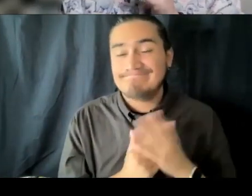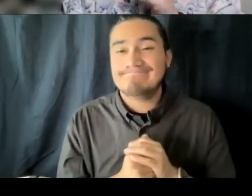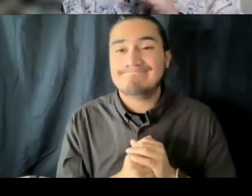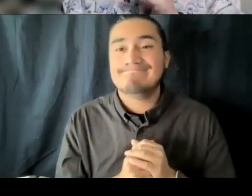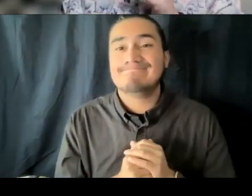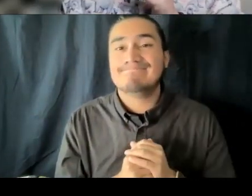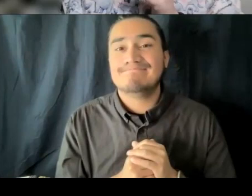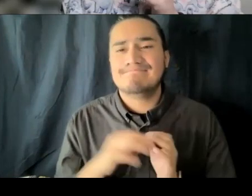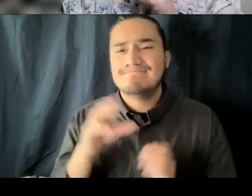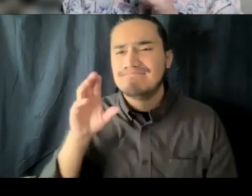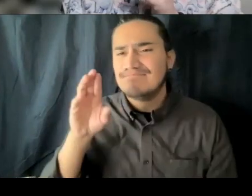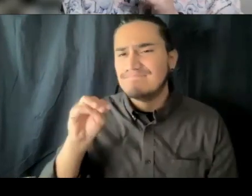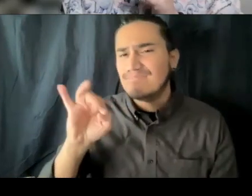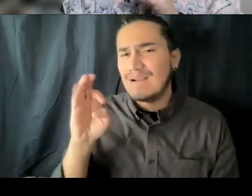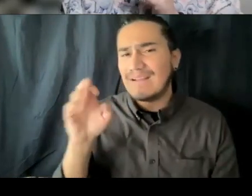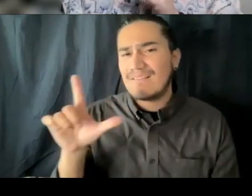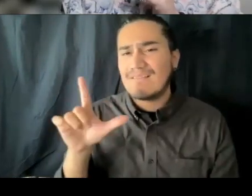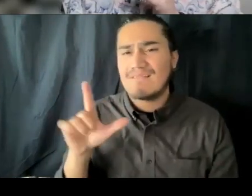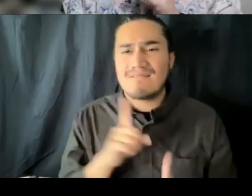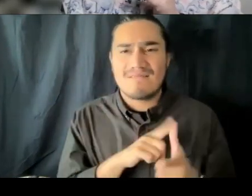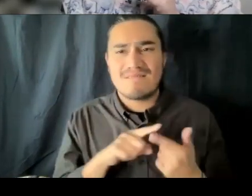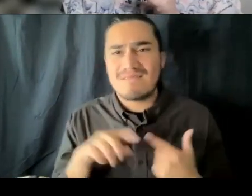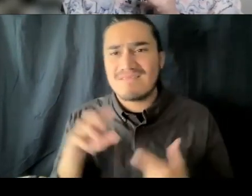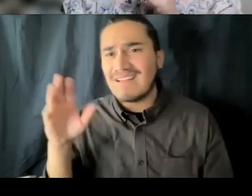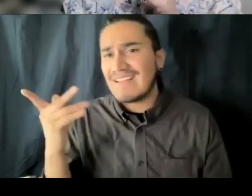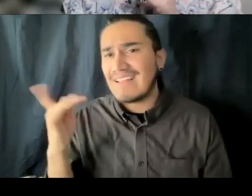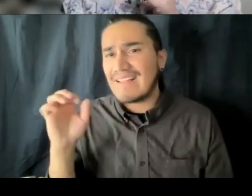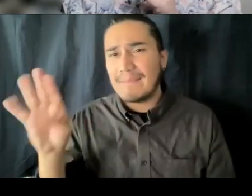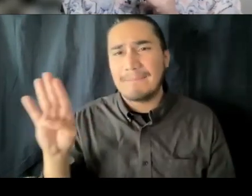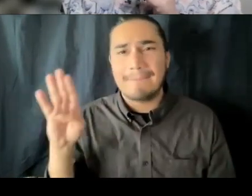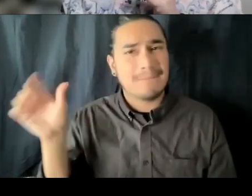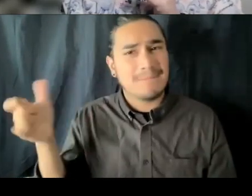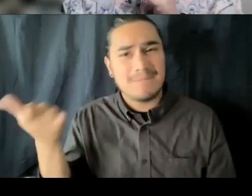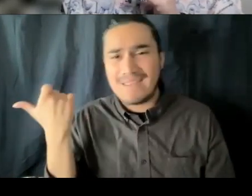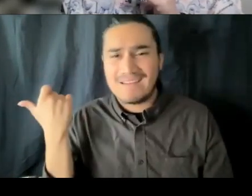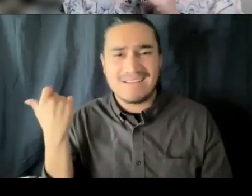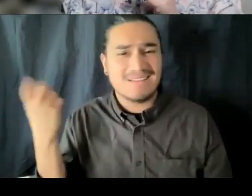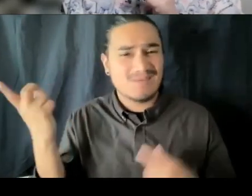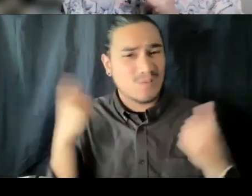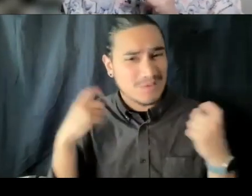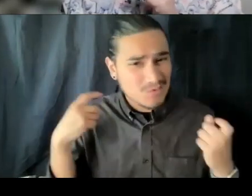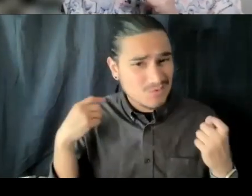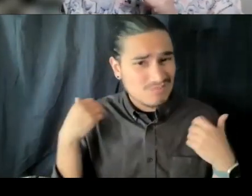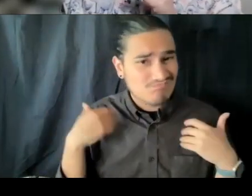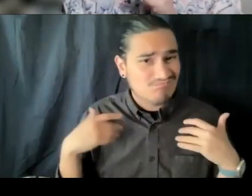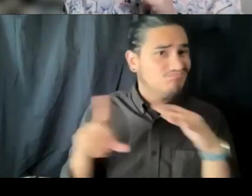Michael or Caleb, did we have any questions that haven't been addressed